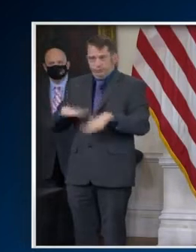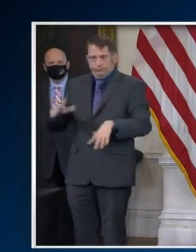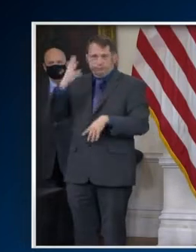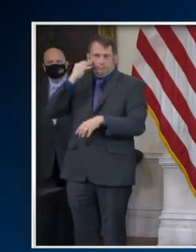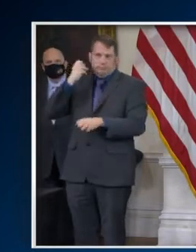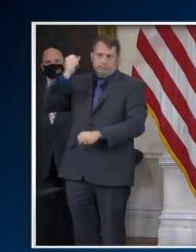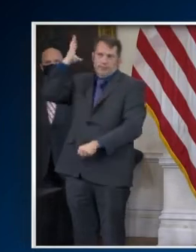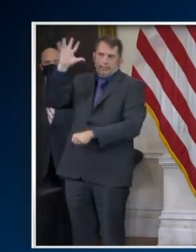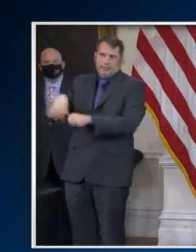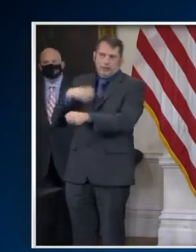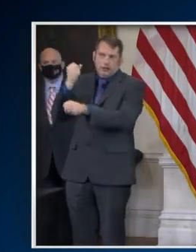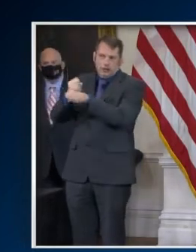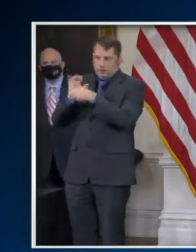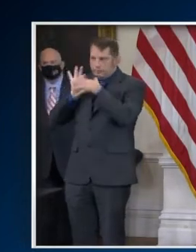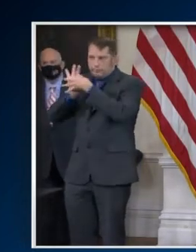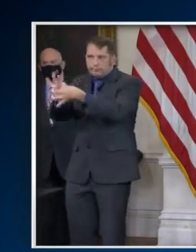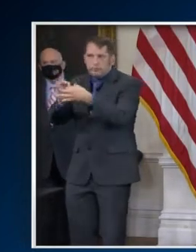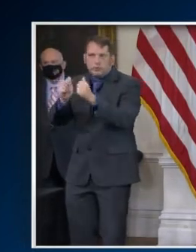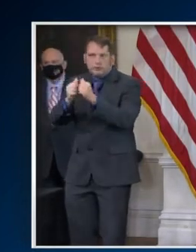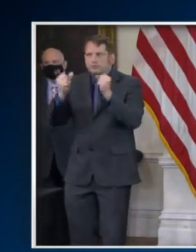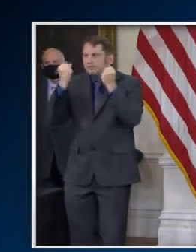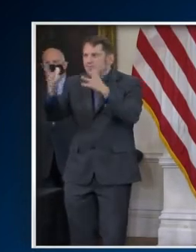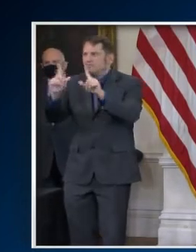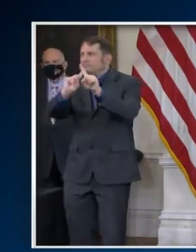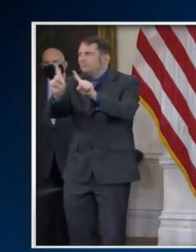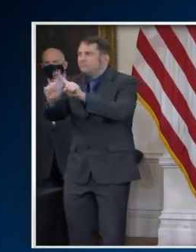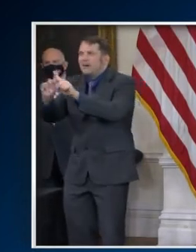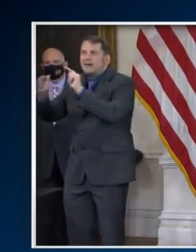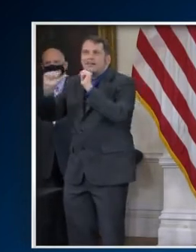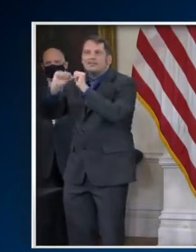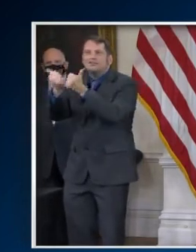WITH MANY YEARS OF PROFESSIONAL EXPERIENCE AND INTERAGENCY